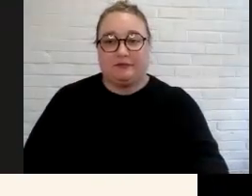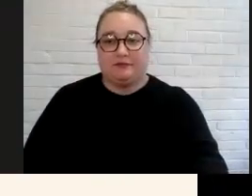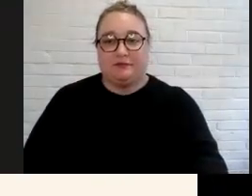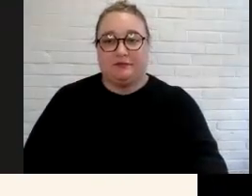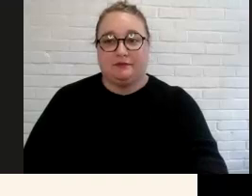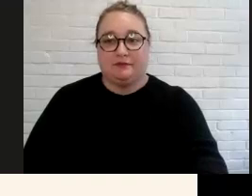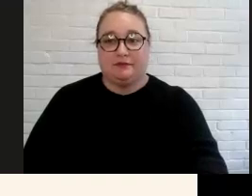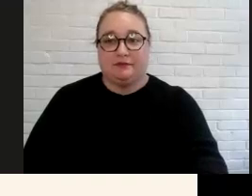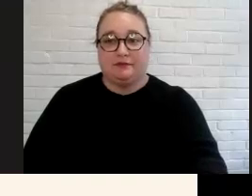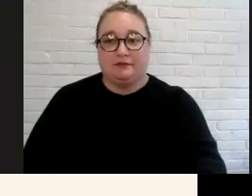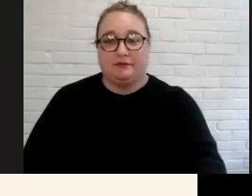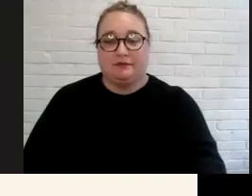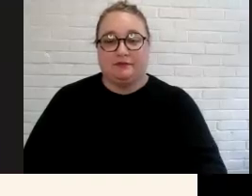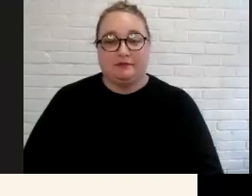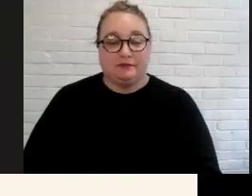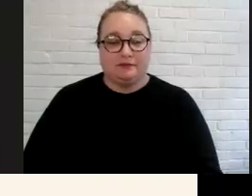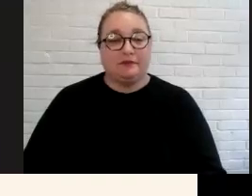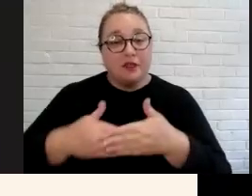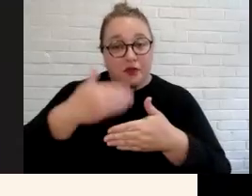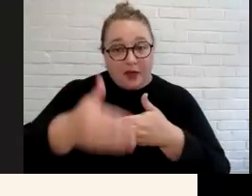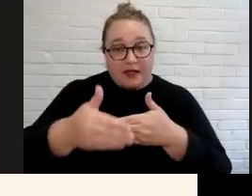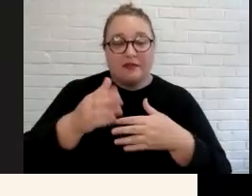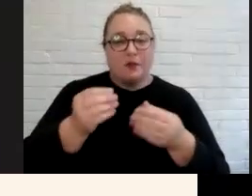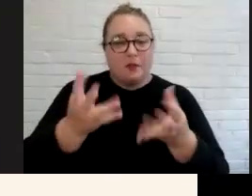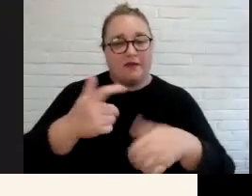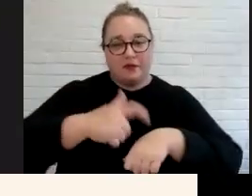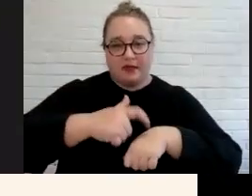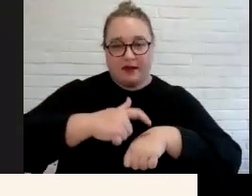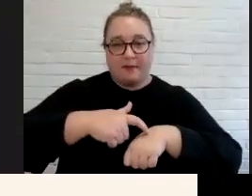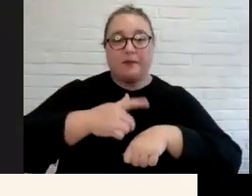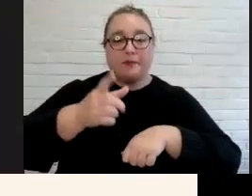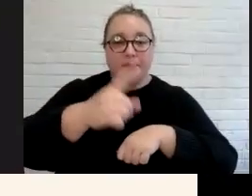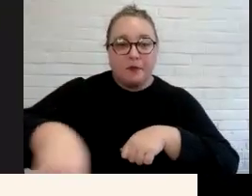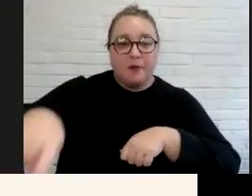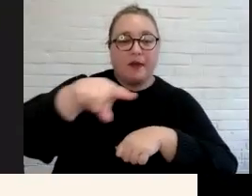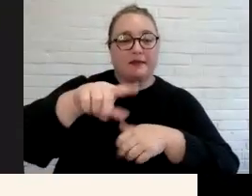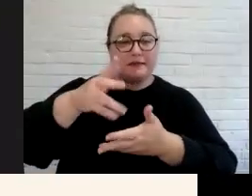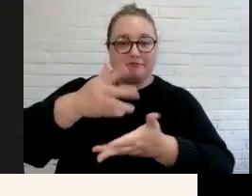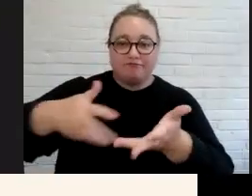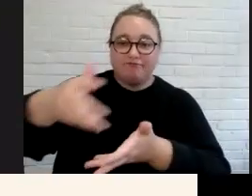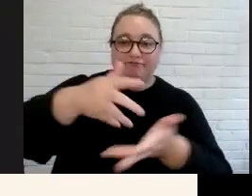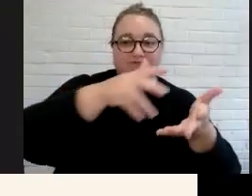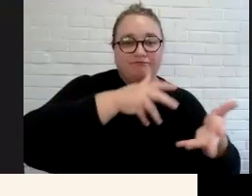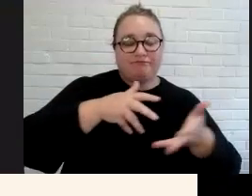next is we're going to give you some time to talk to each other. And, as we've been thinking about